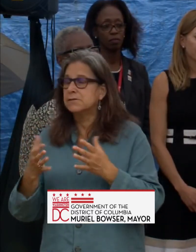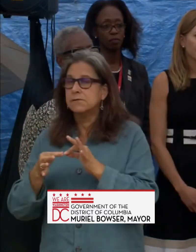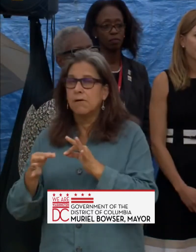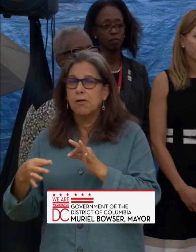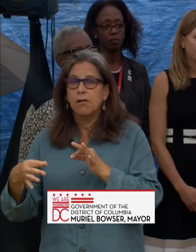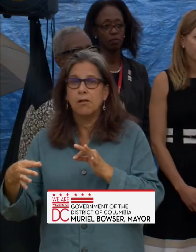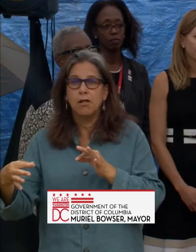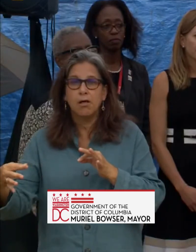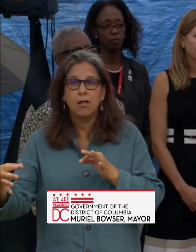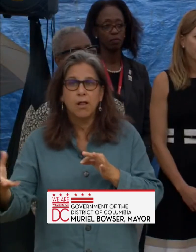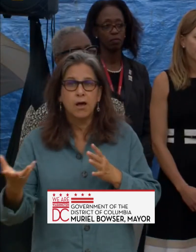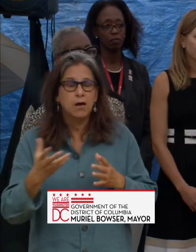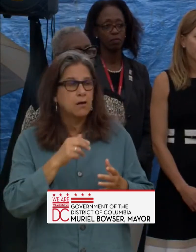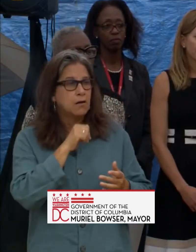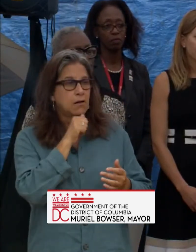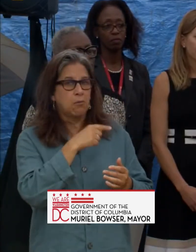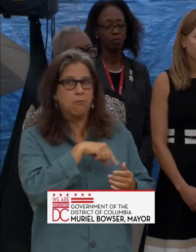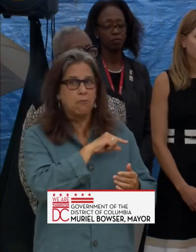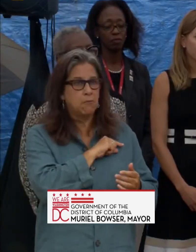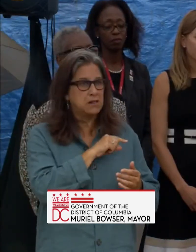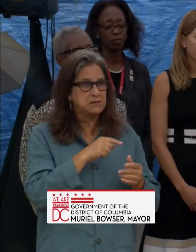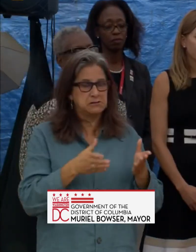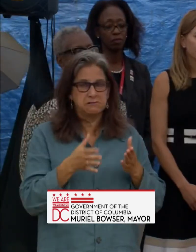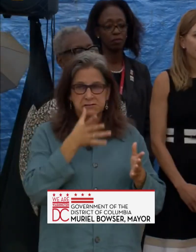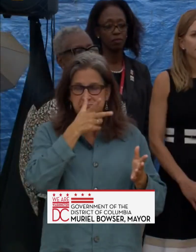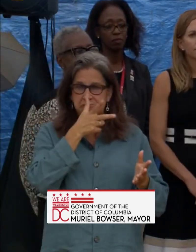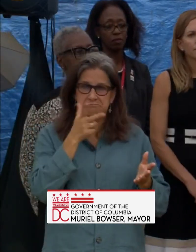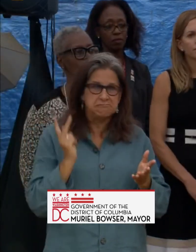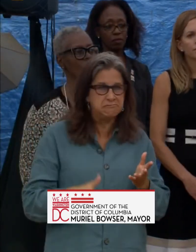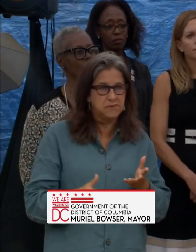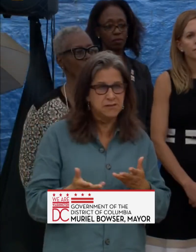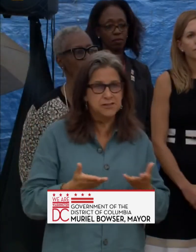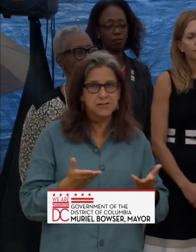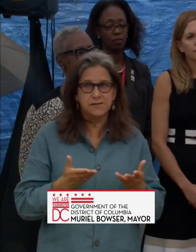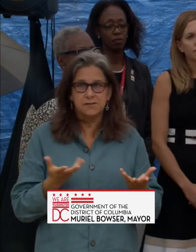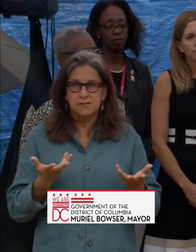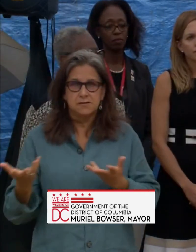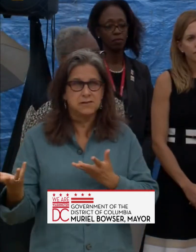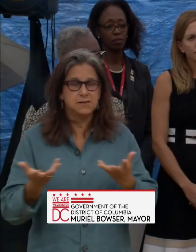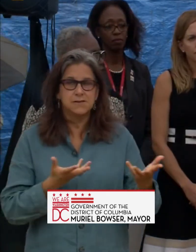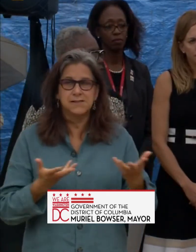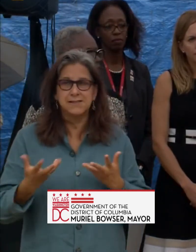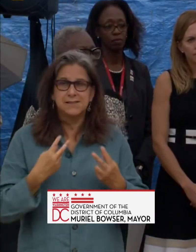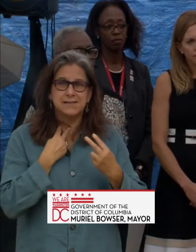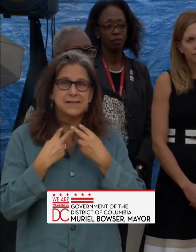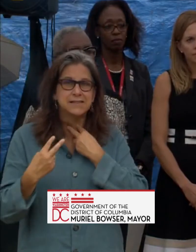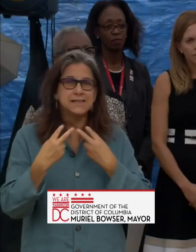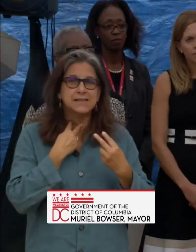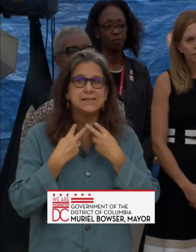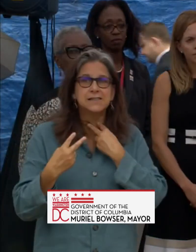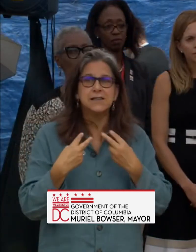SERVICES THAT THEY NEEDED. WE ARE DOING THE HARD WORK AND MAKING THE CONSISTENT FUNDING